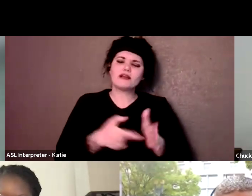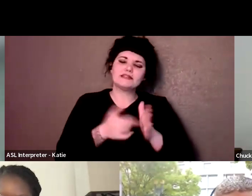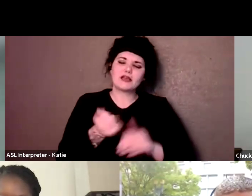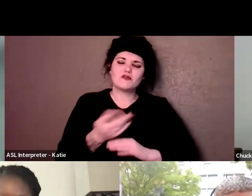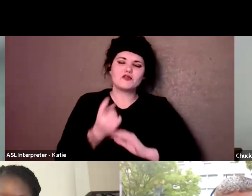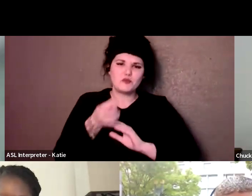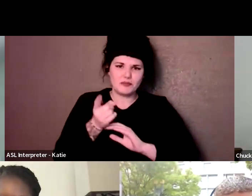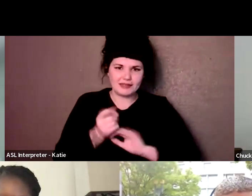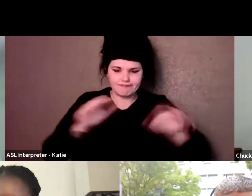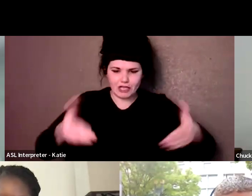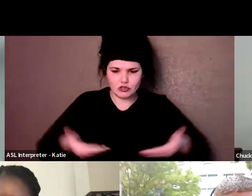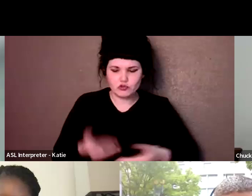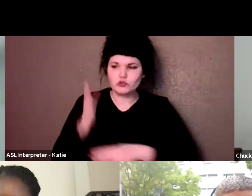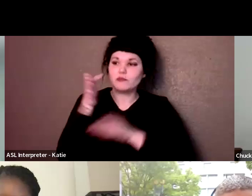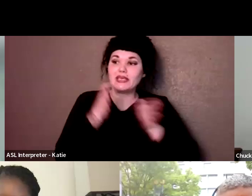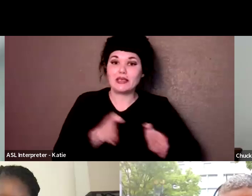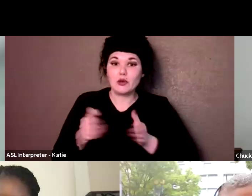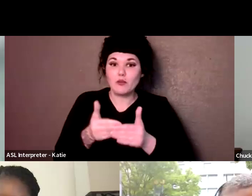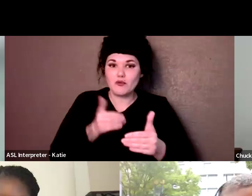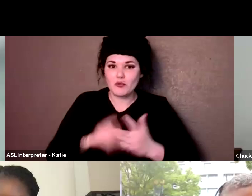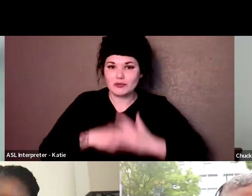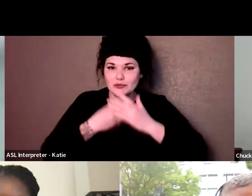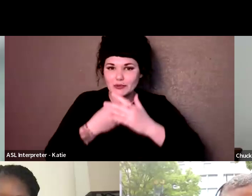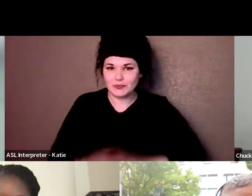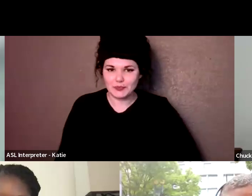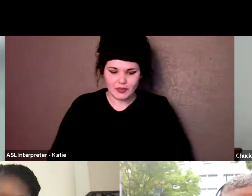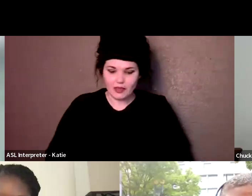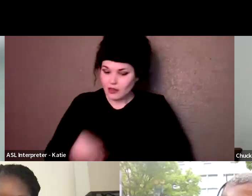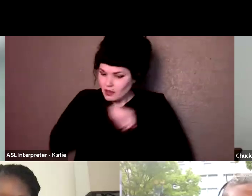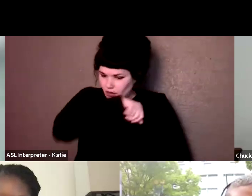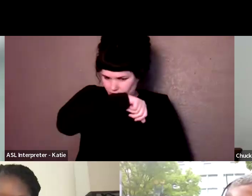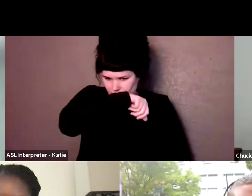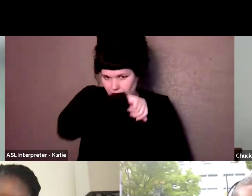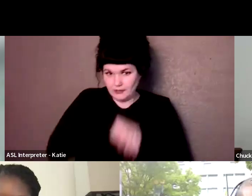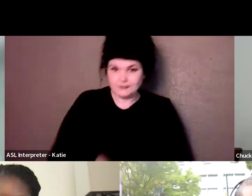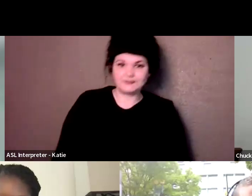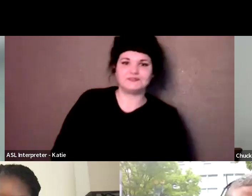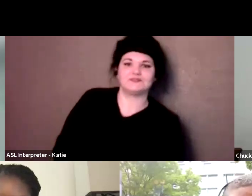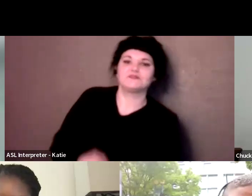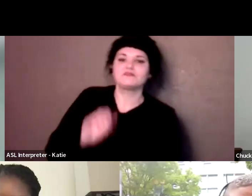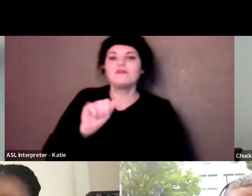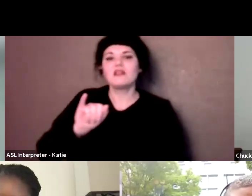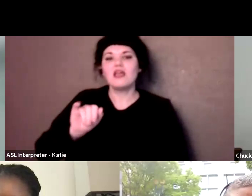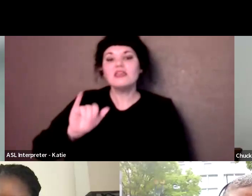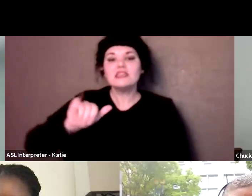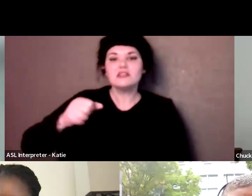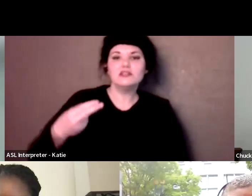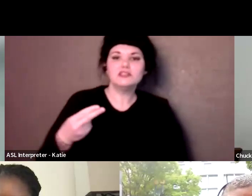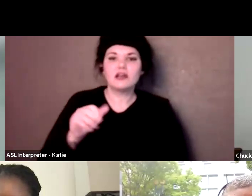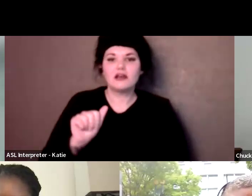the panelist before we begin our afternoon together. Aisha Adkins, MPA, CMP, is an award-winning